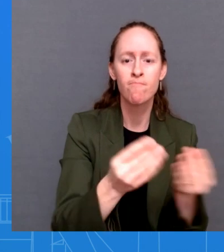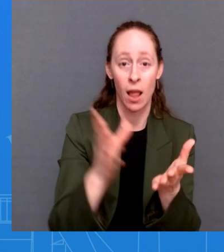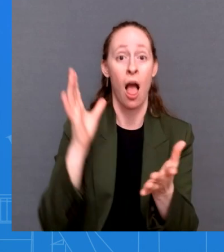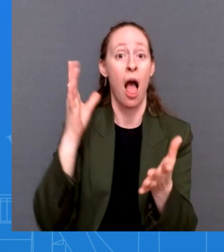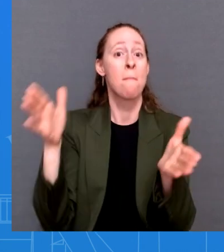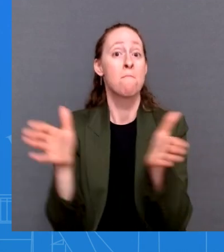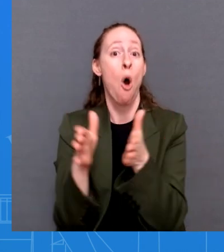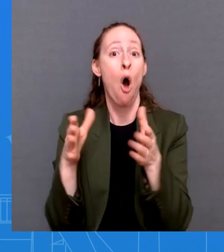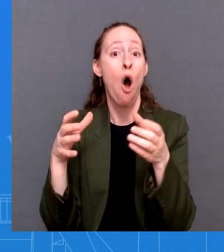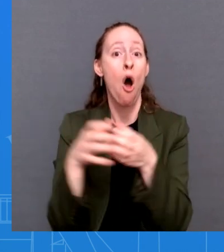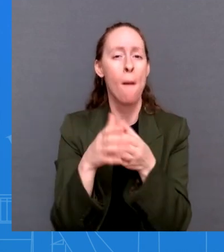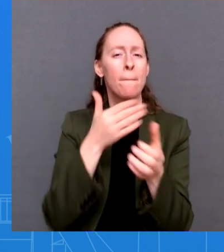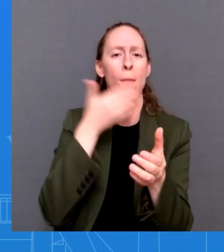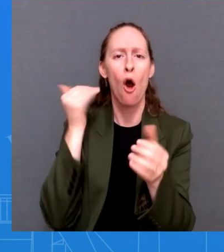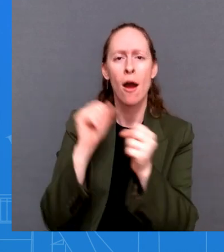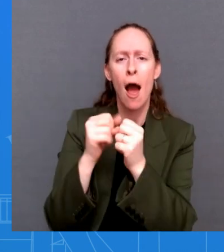Moderator: Let's go to Ben Wang at NPR.